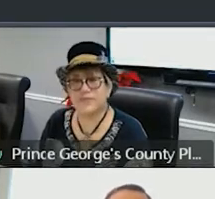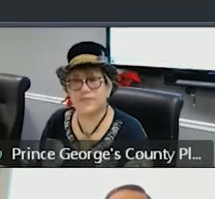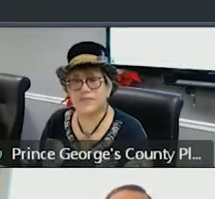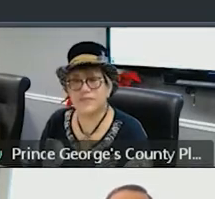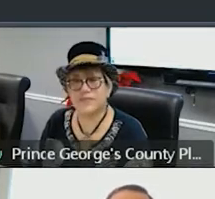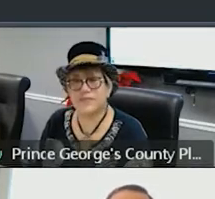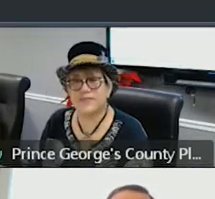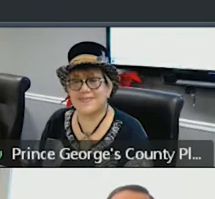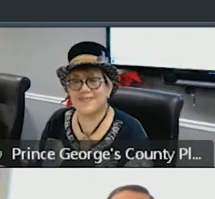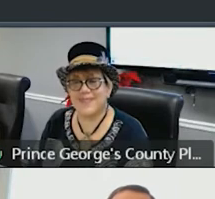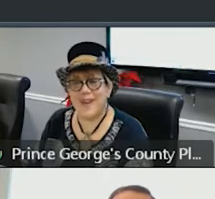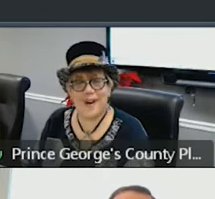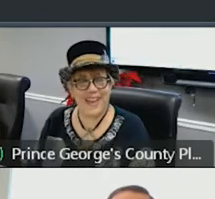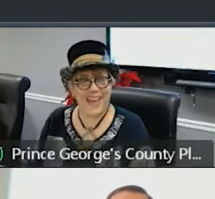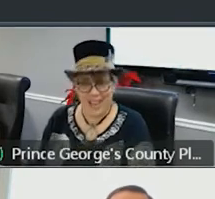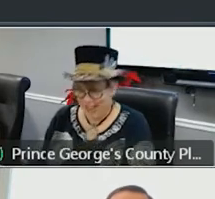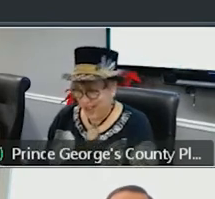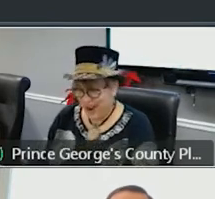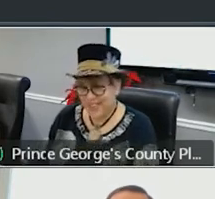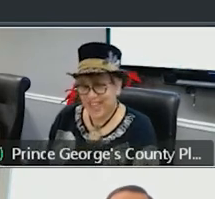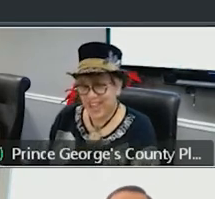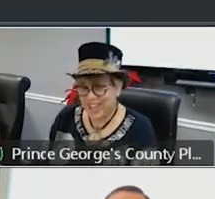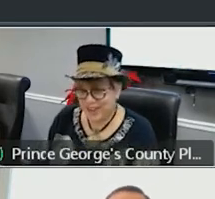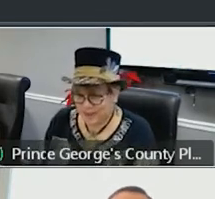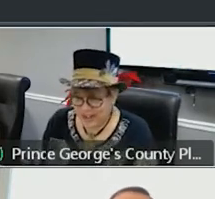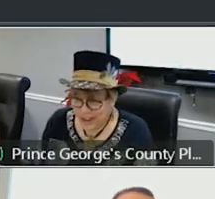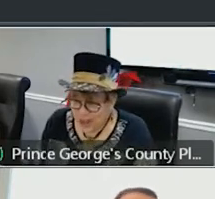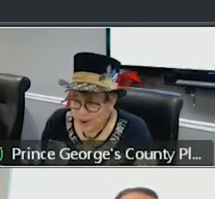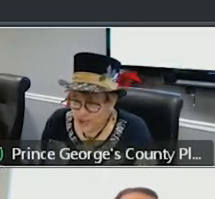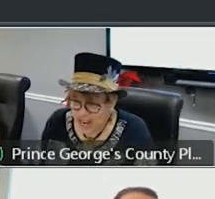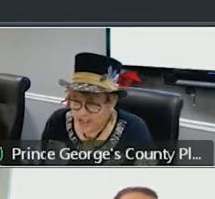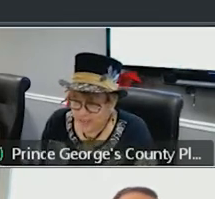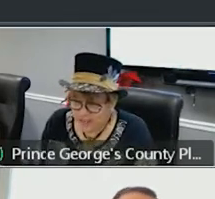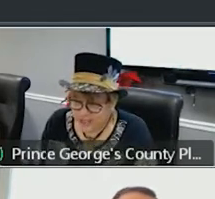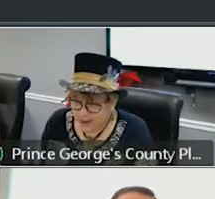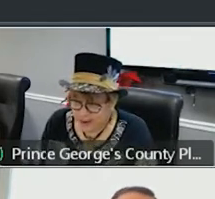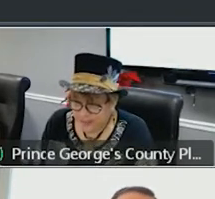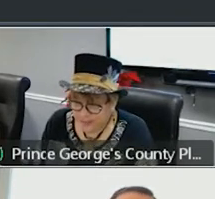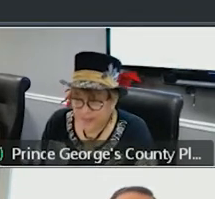Aye. Okay. All right. Thank you. Everyone. Motion carries five zero. Okay.